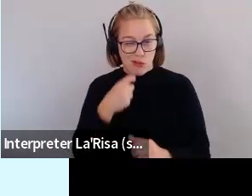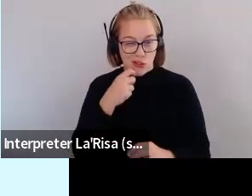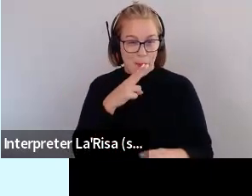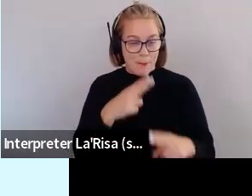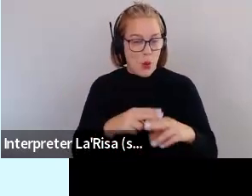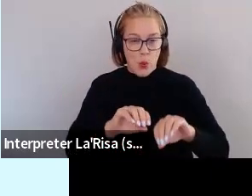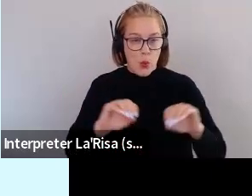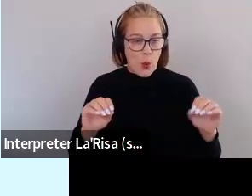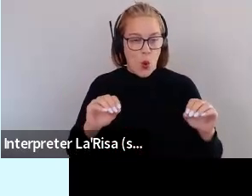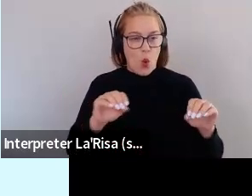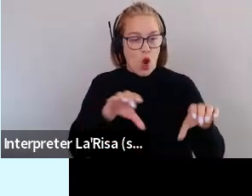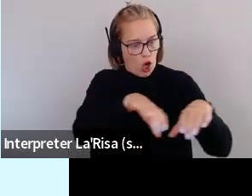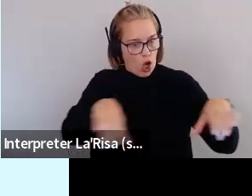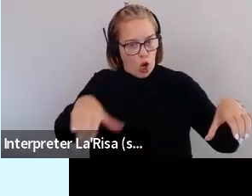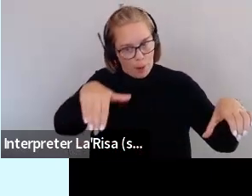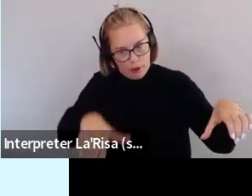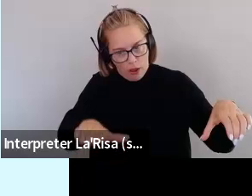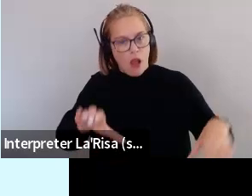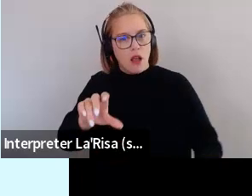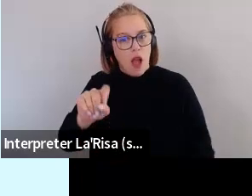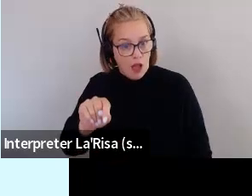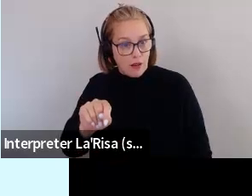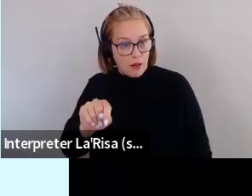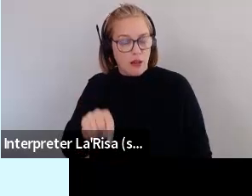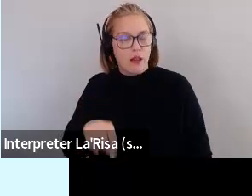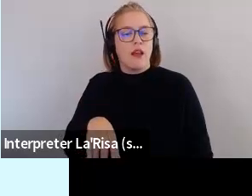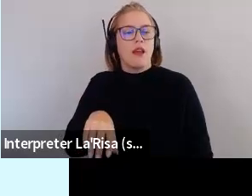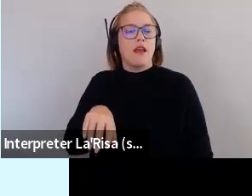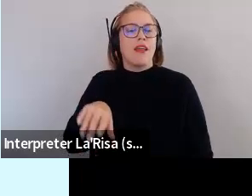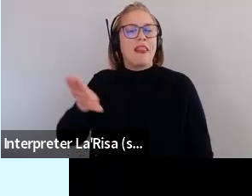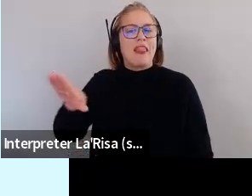establish the rolling quads. So we talked about how there were not even